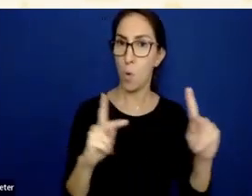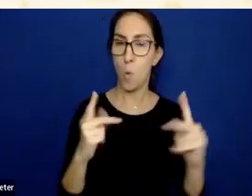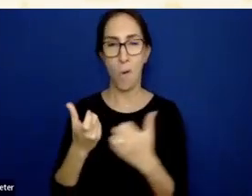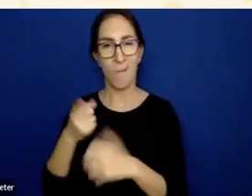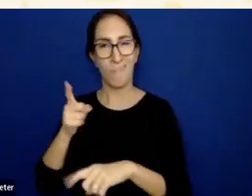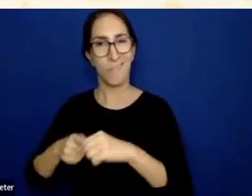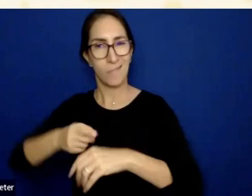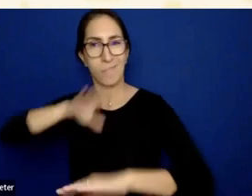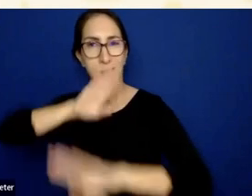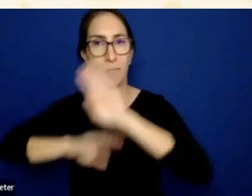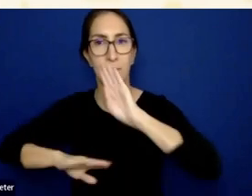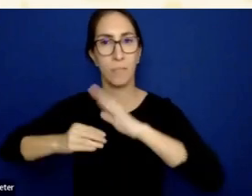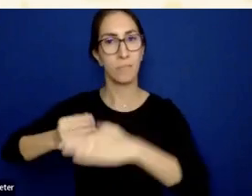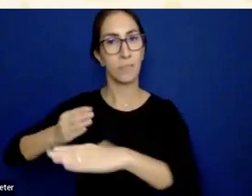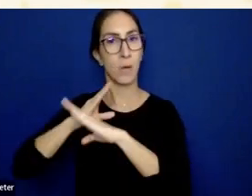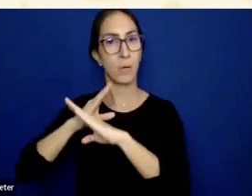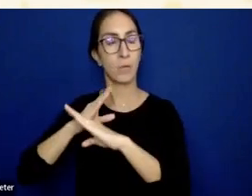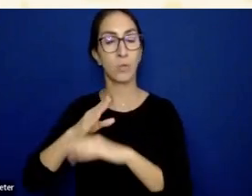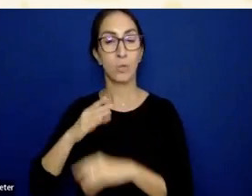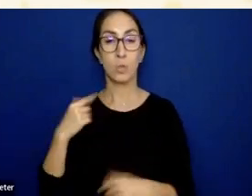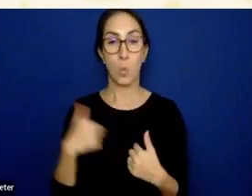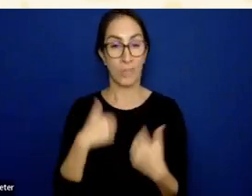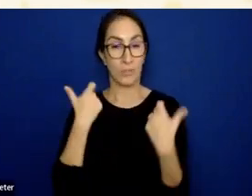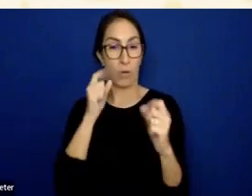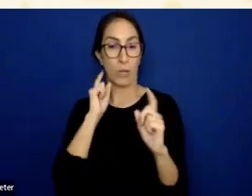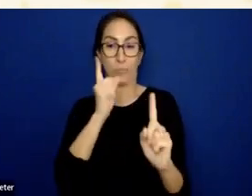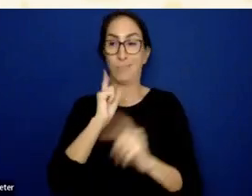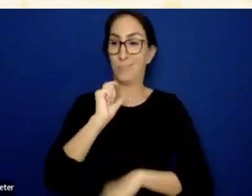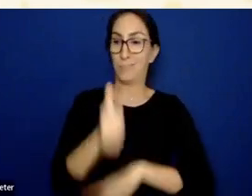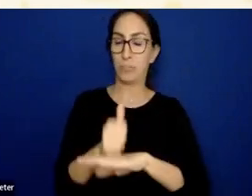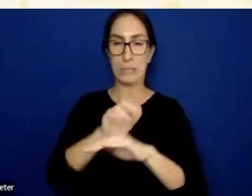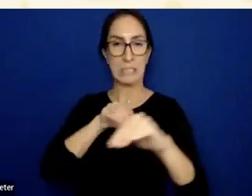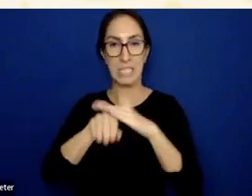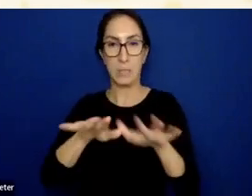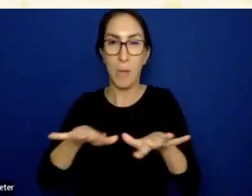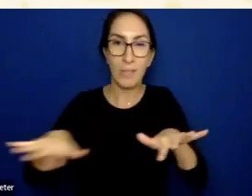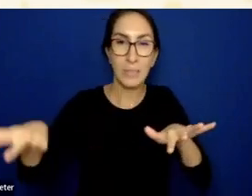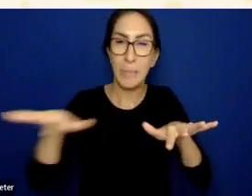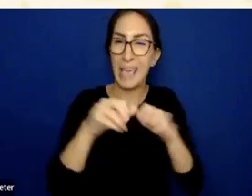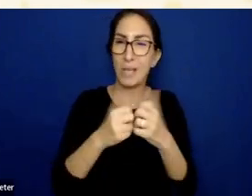and also really well designed for multiple disabilities,